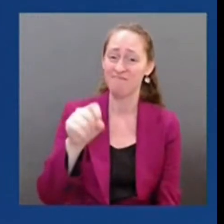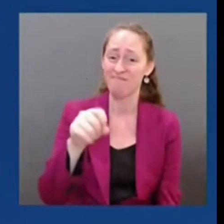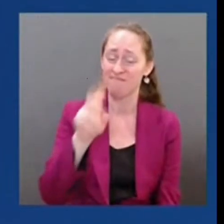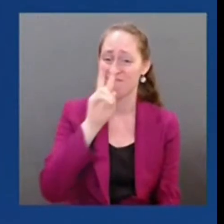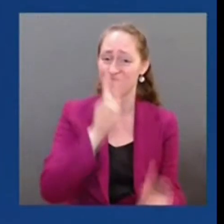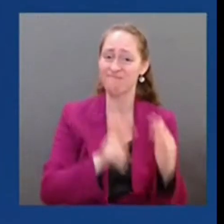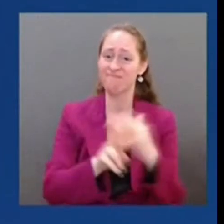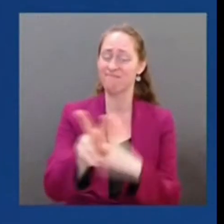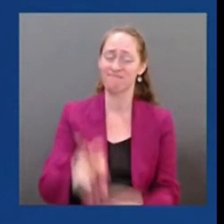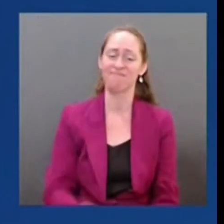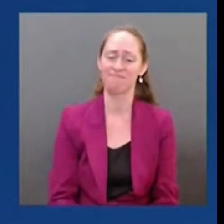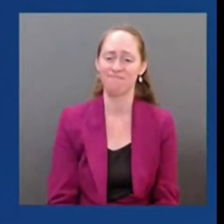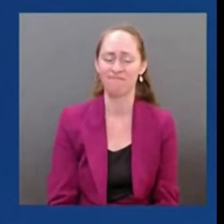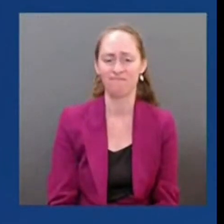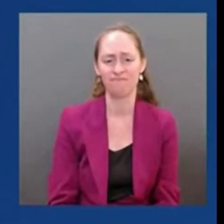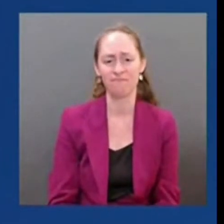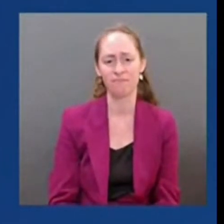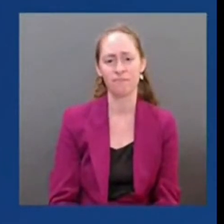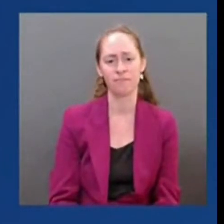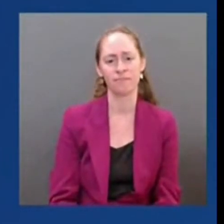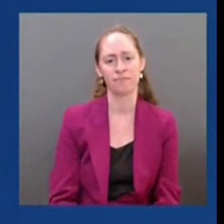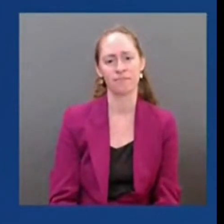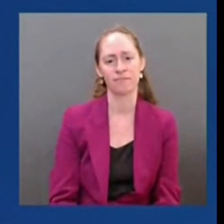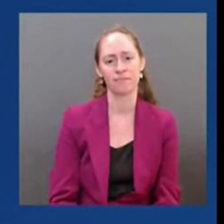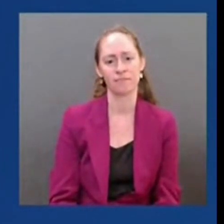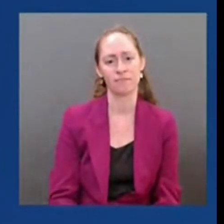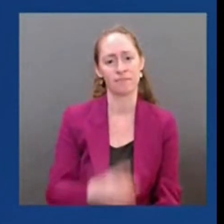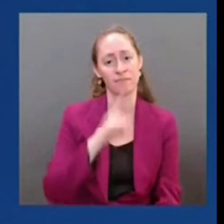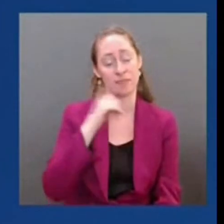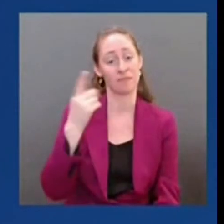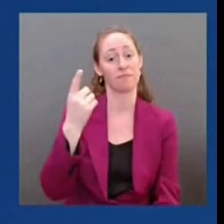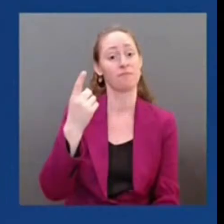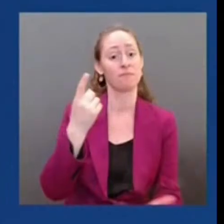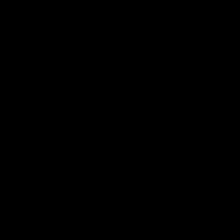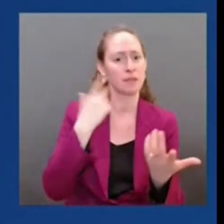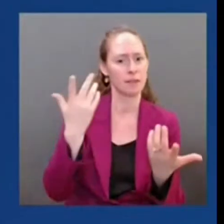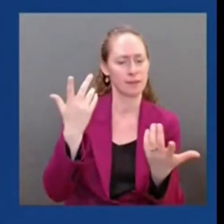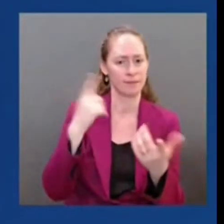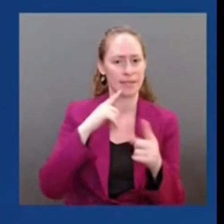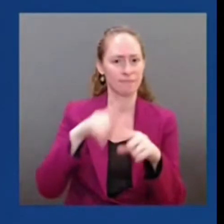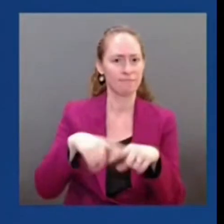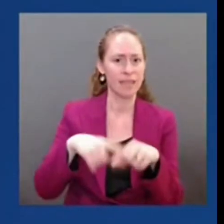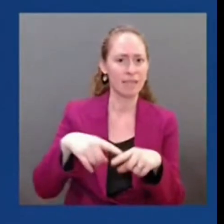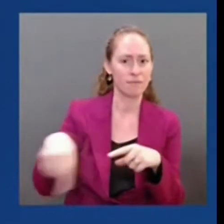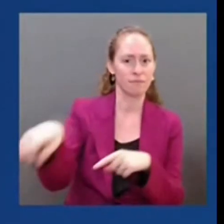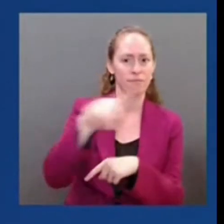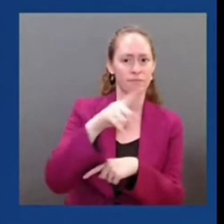THINK ABOUT IT, WHAT'S DRIVING THOSE ESTIMATES IS HOW MUCH